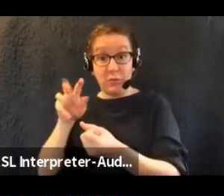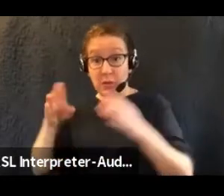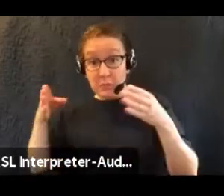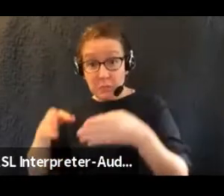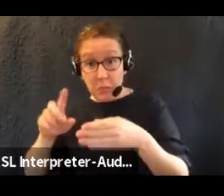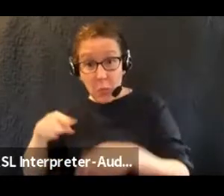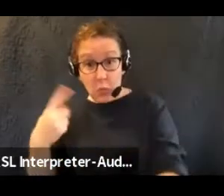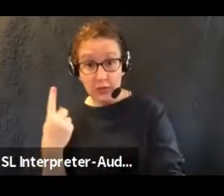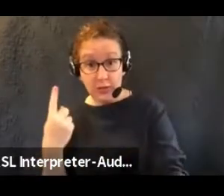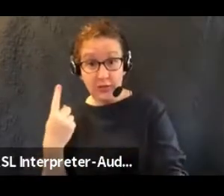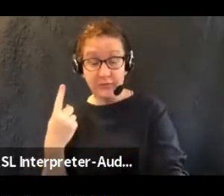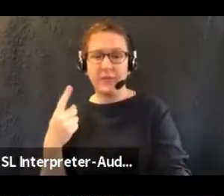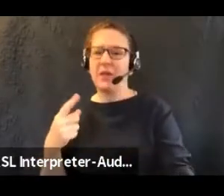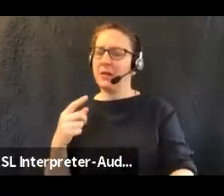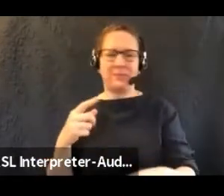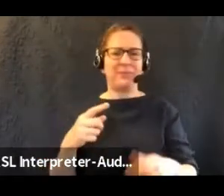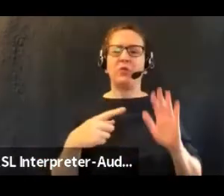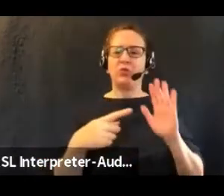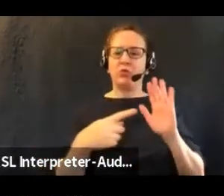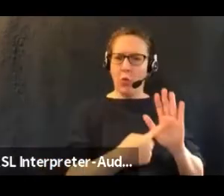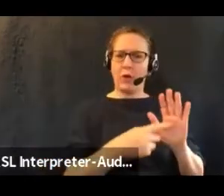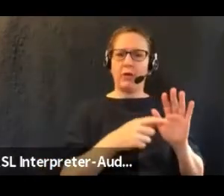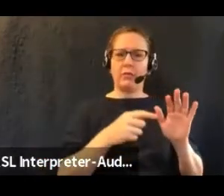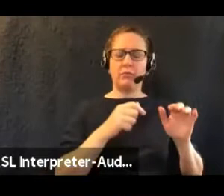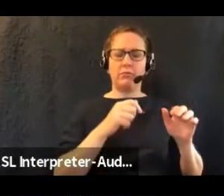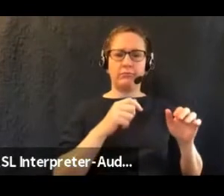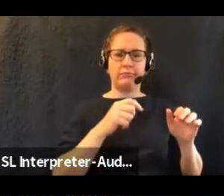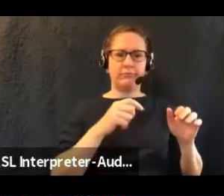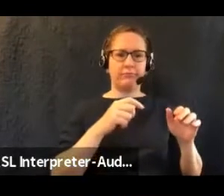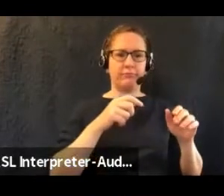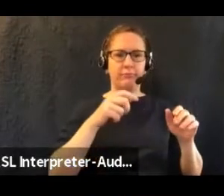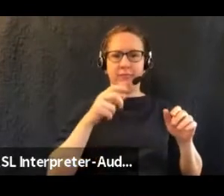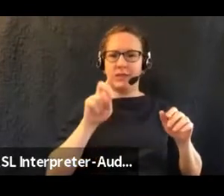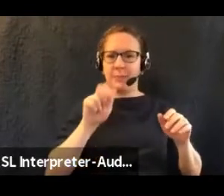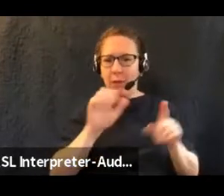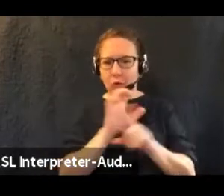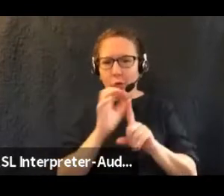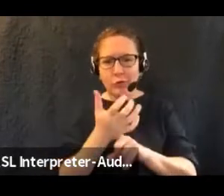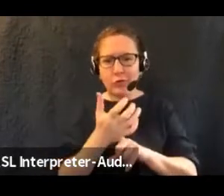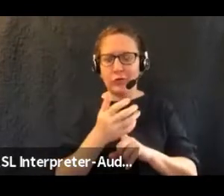It's showing that disability culture and people with disabilities within society.